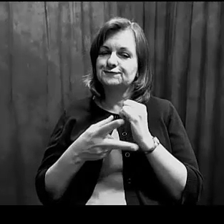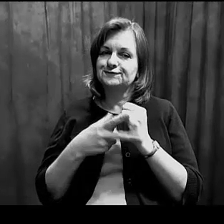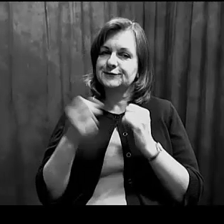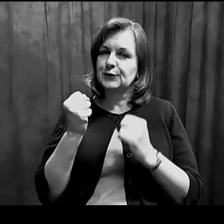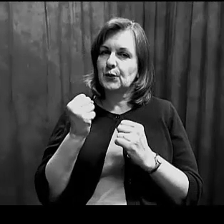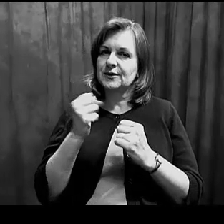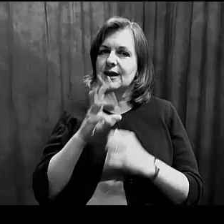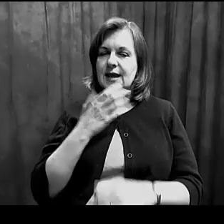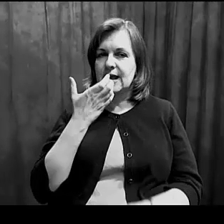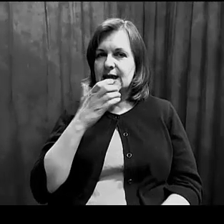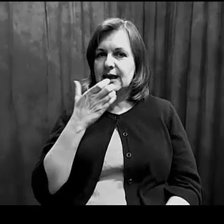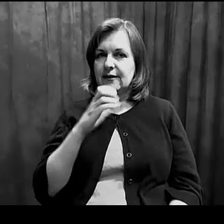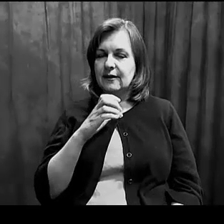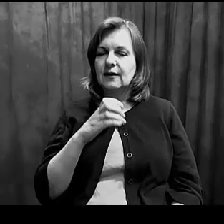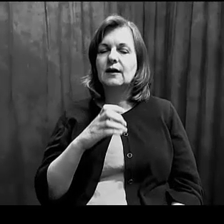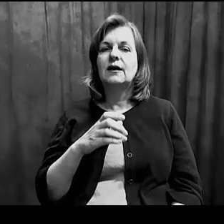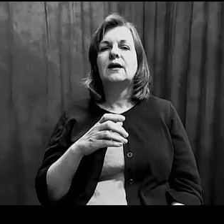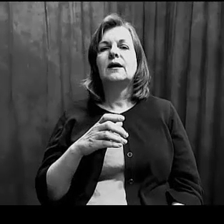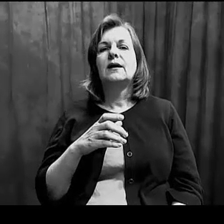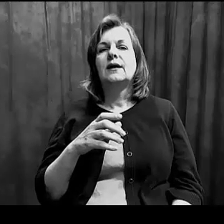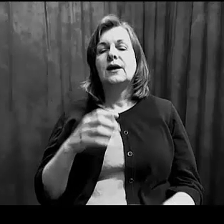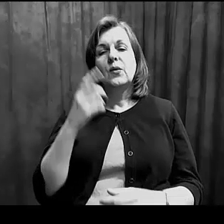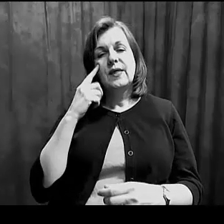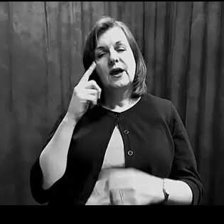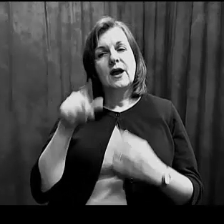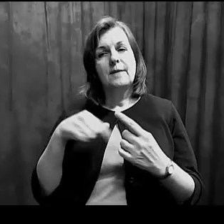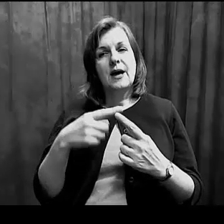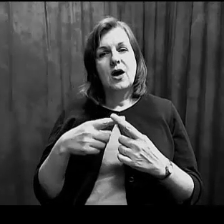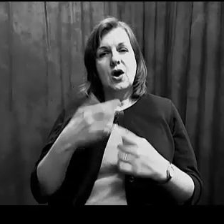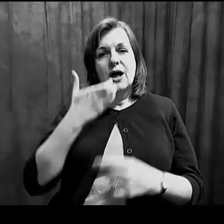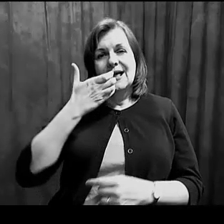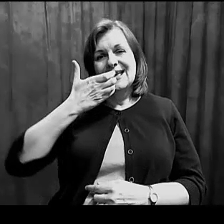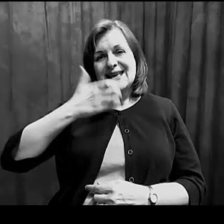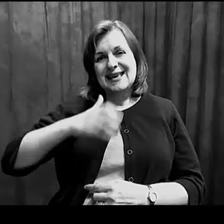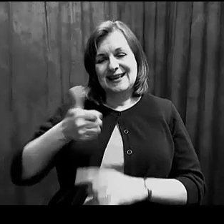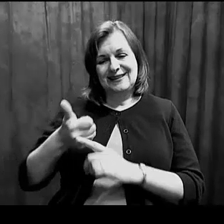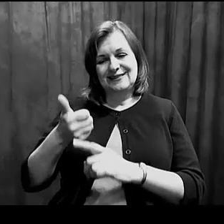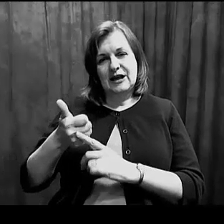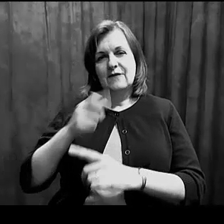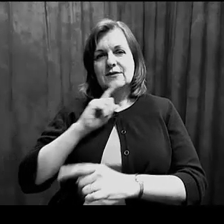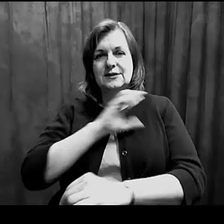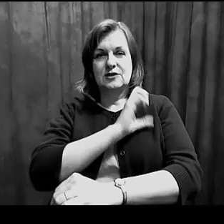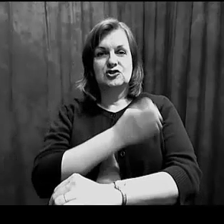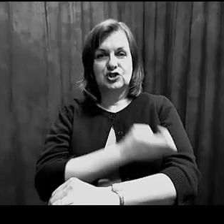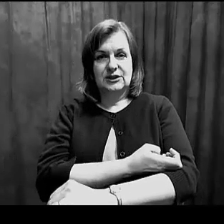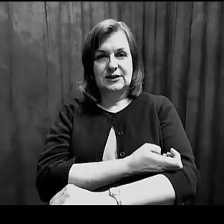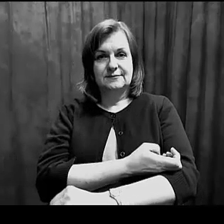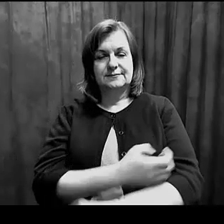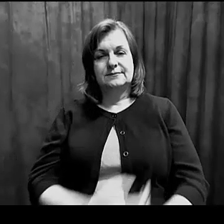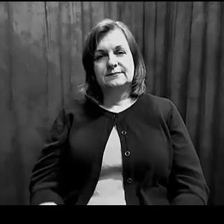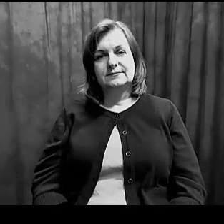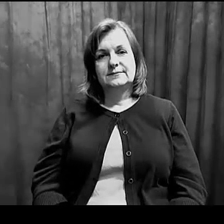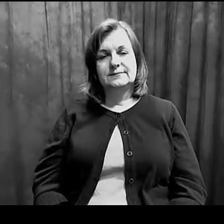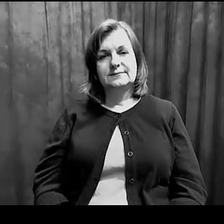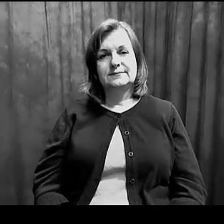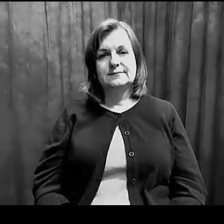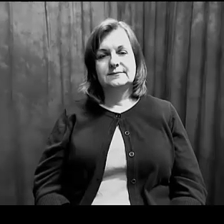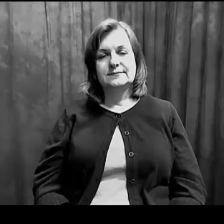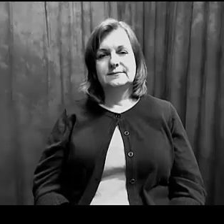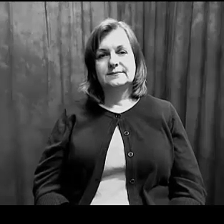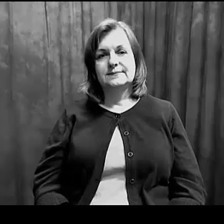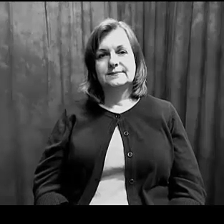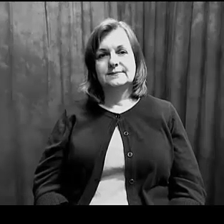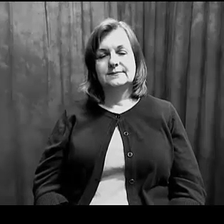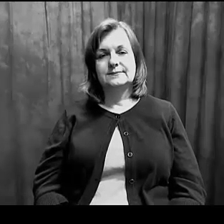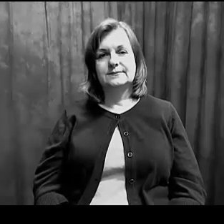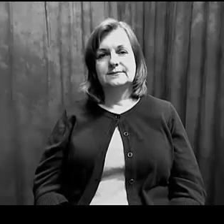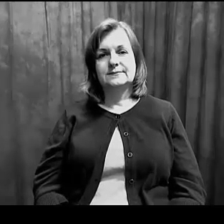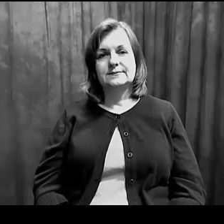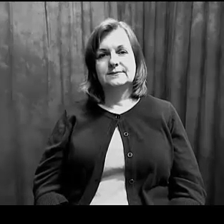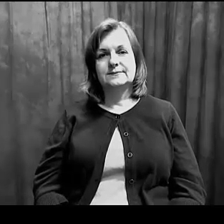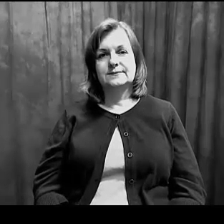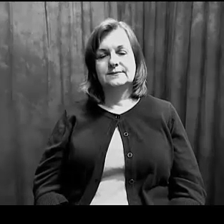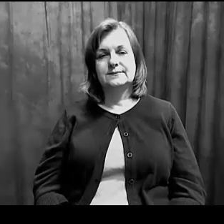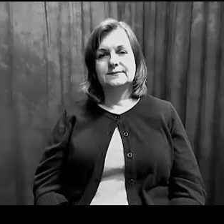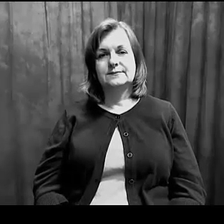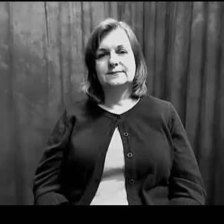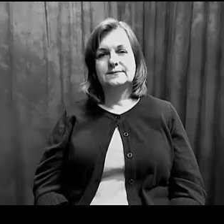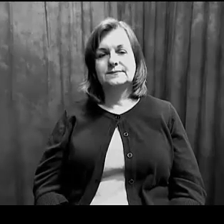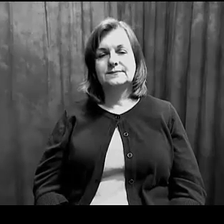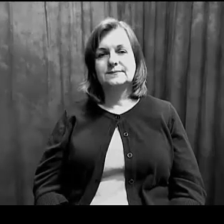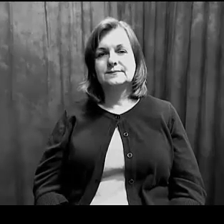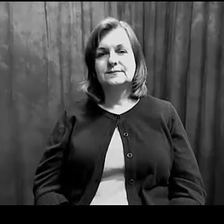a large amount of heat we've mentioned as well we've got to think about the fact that heat is actually energy